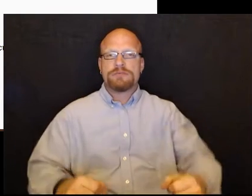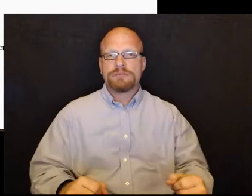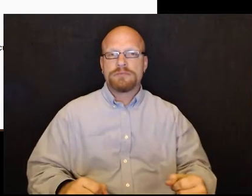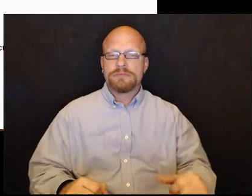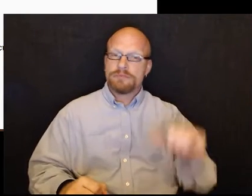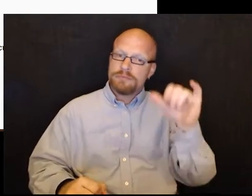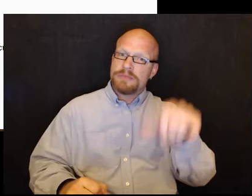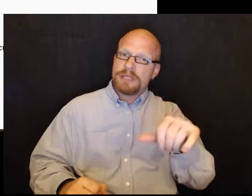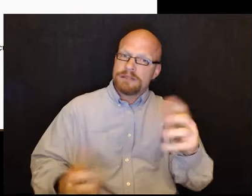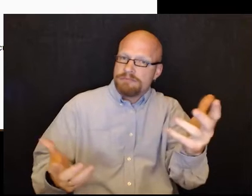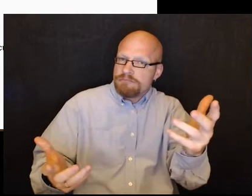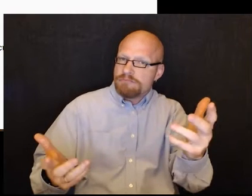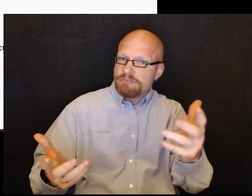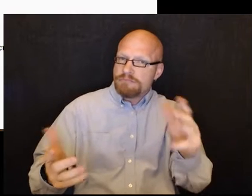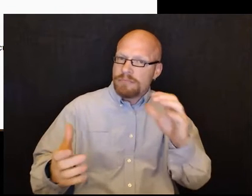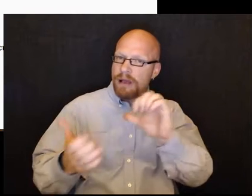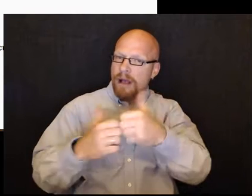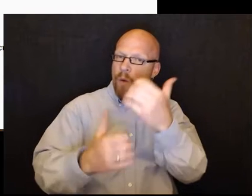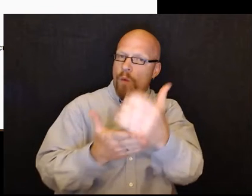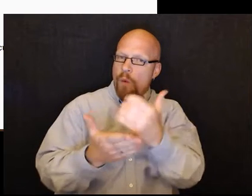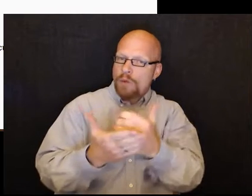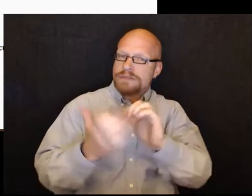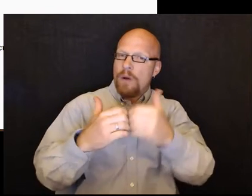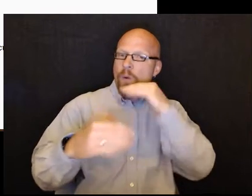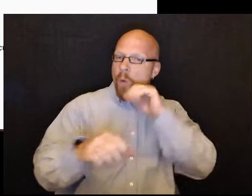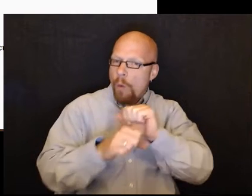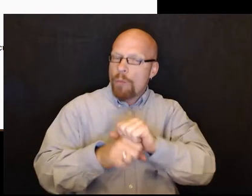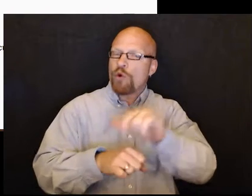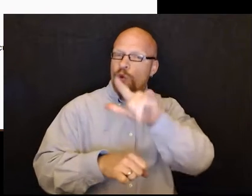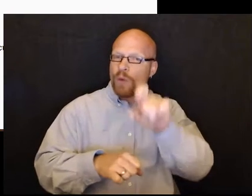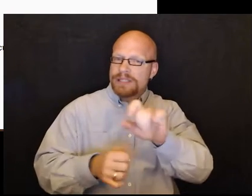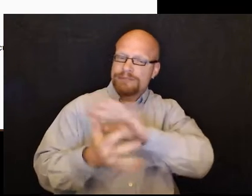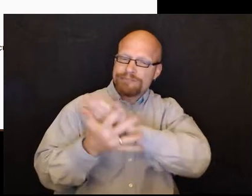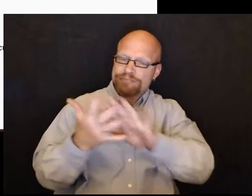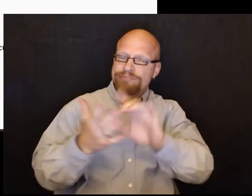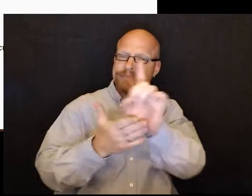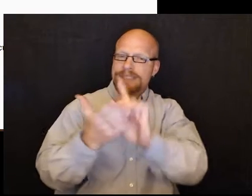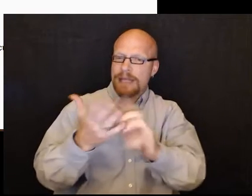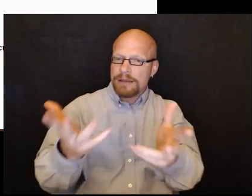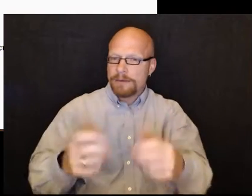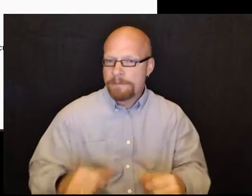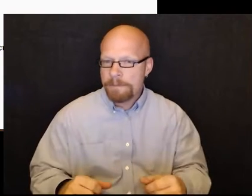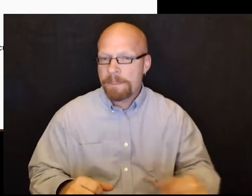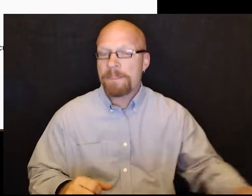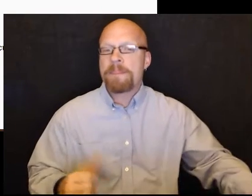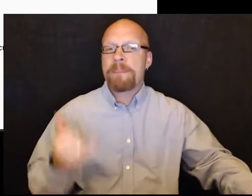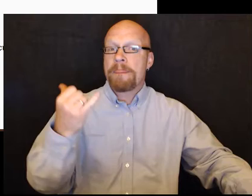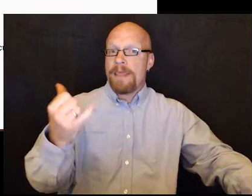once it becomes Midnight and a new day it's late... That's how quizzes and